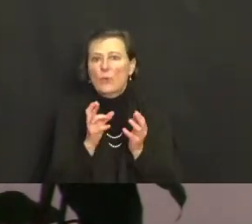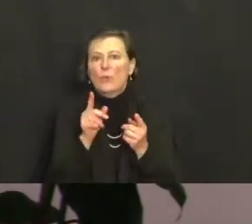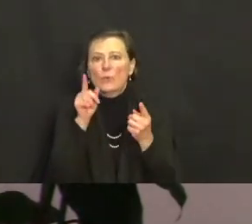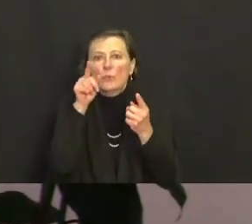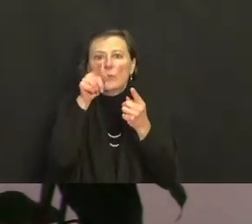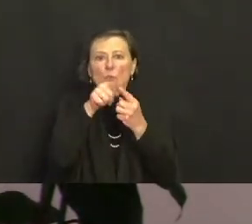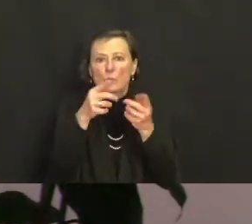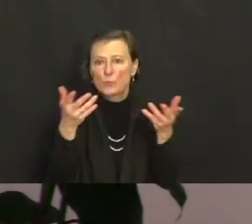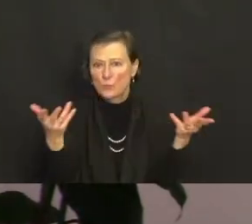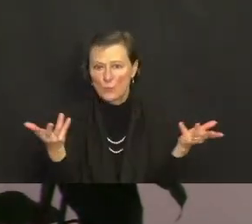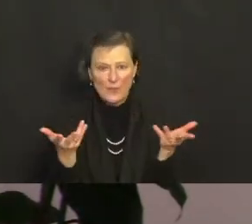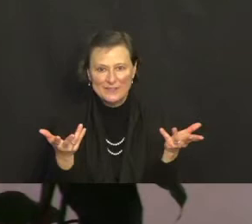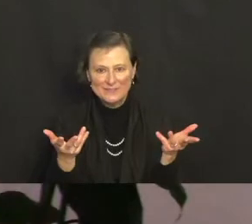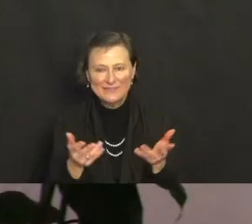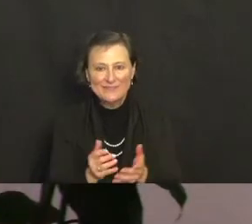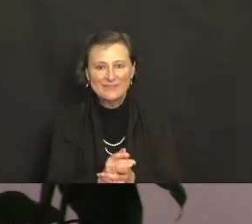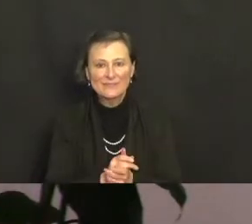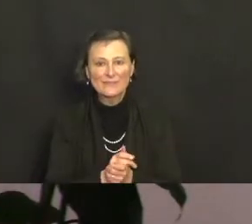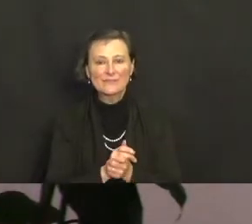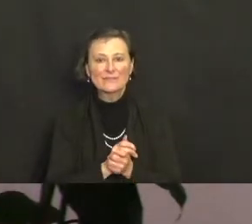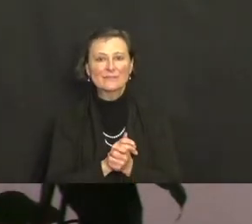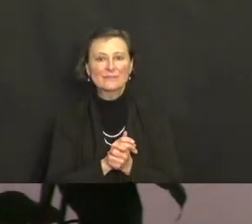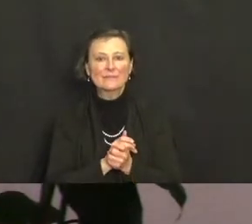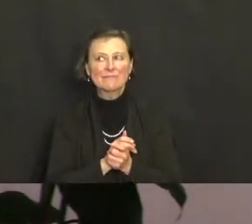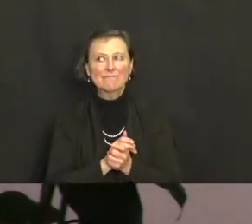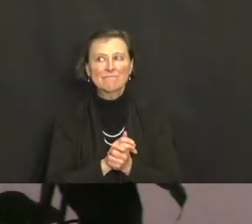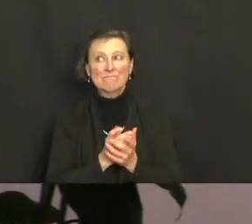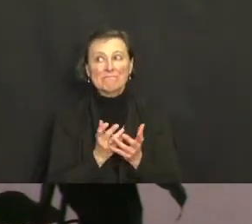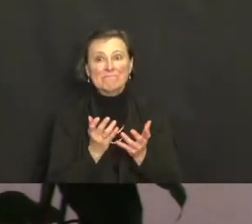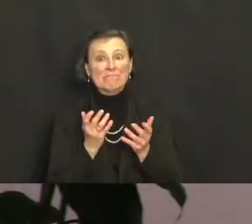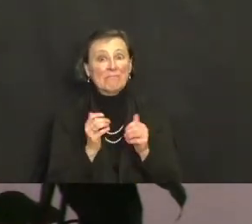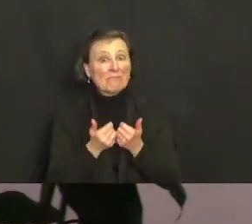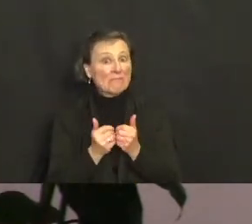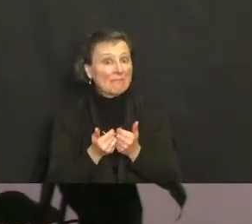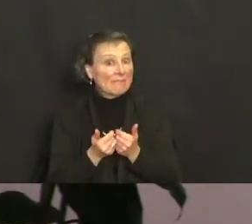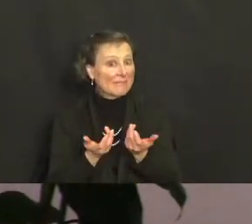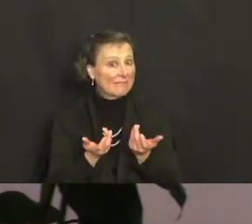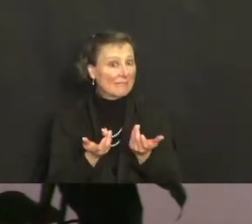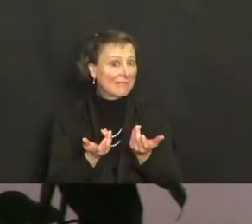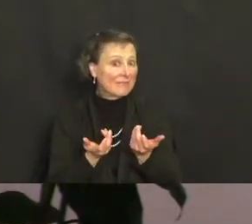For what?